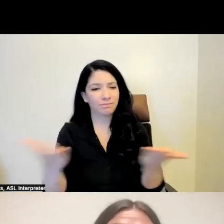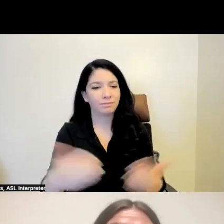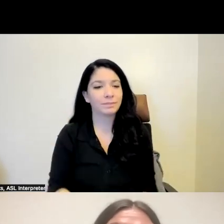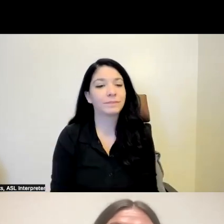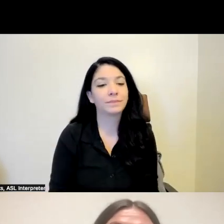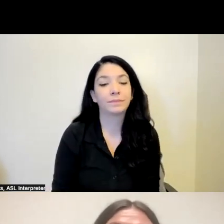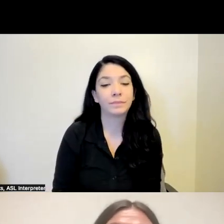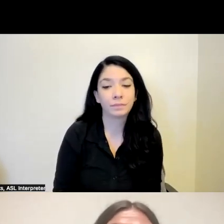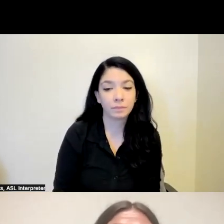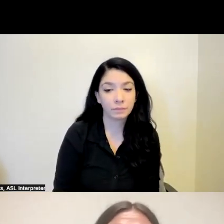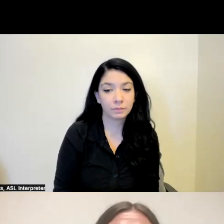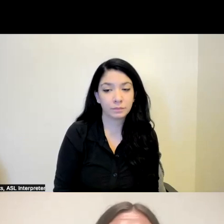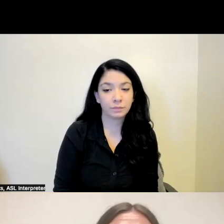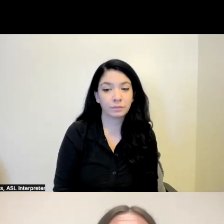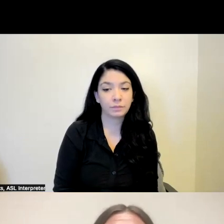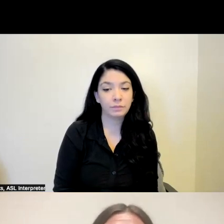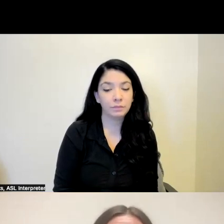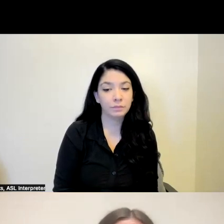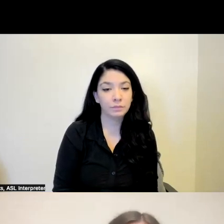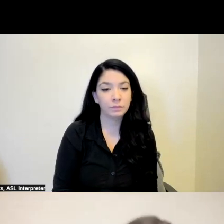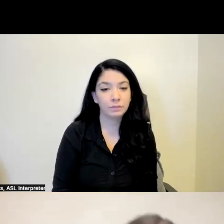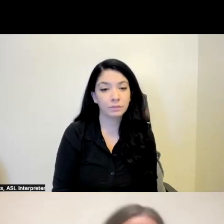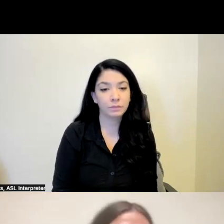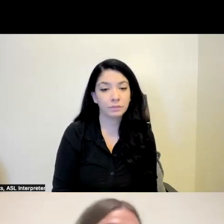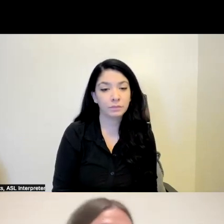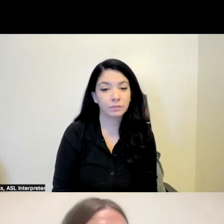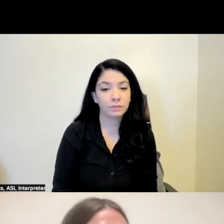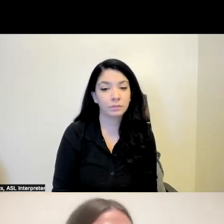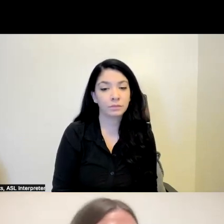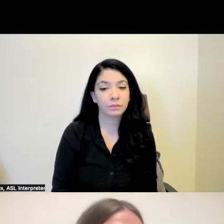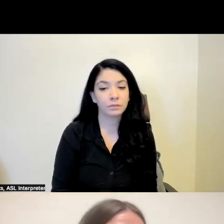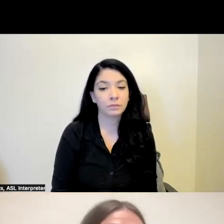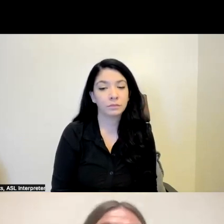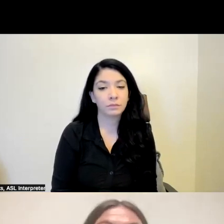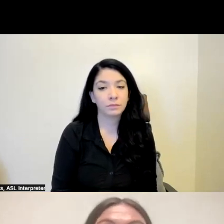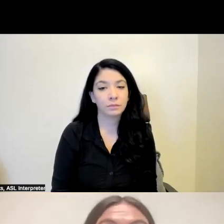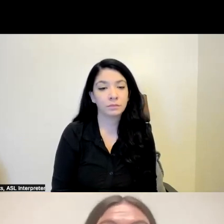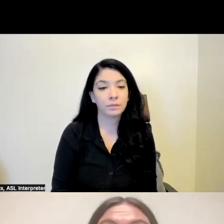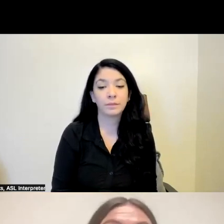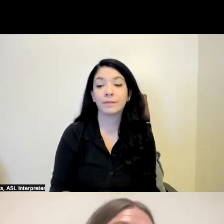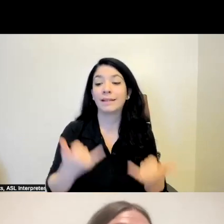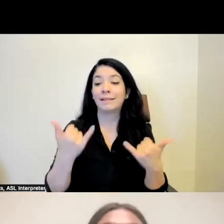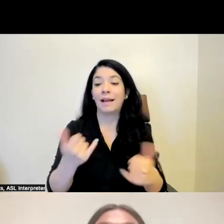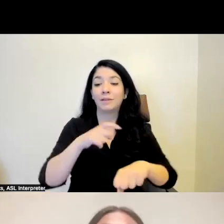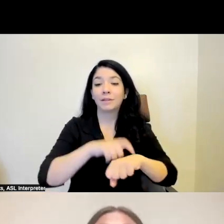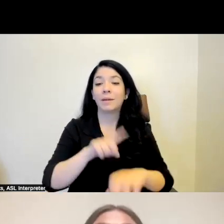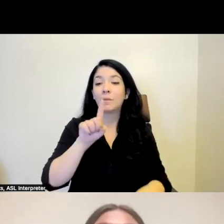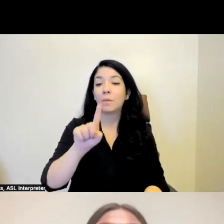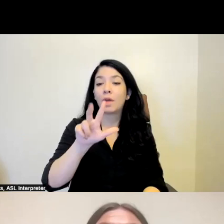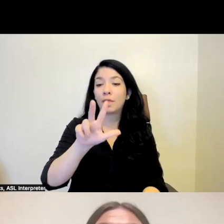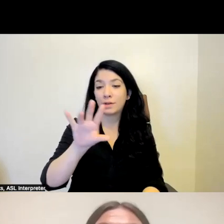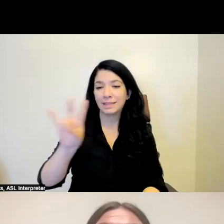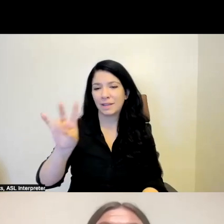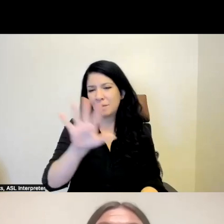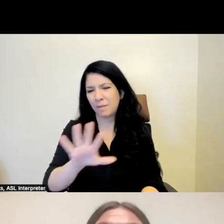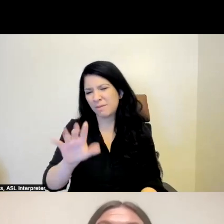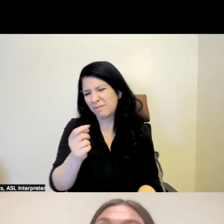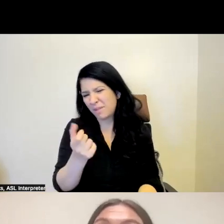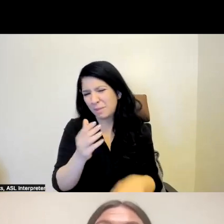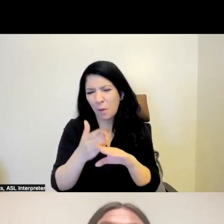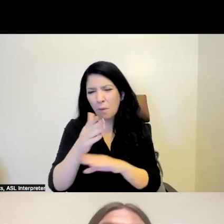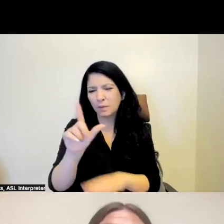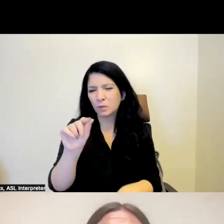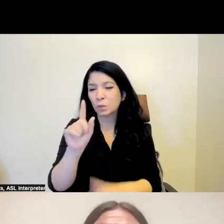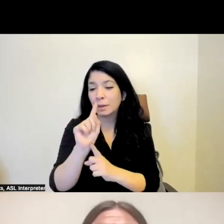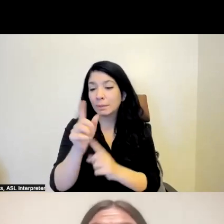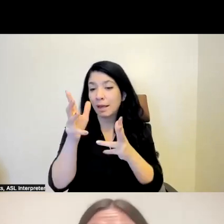All right. It's 1:37, that leaves us, yeah, a little over twenty minutes for questions and